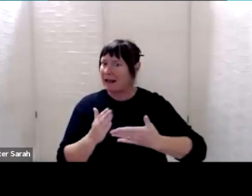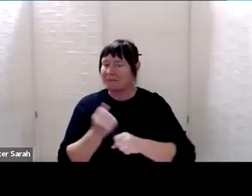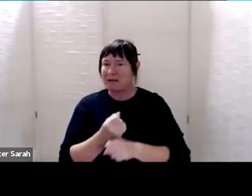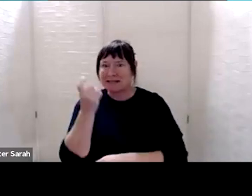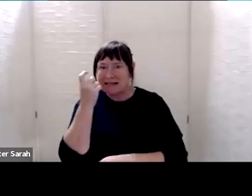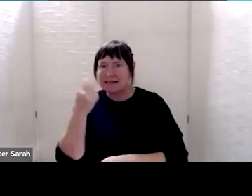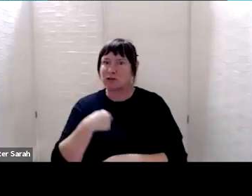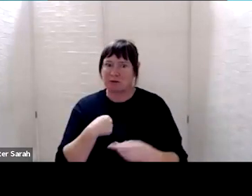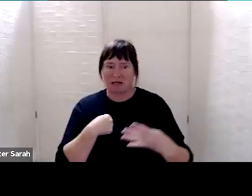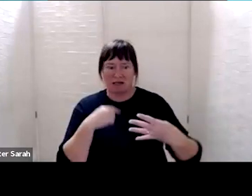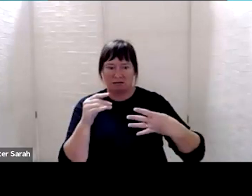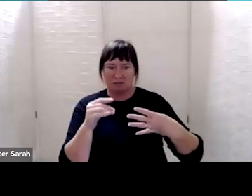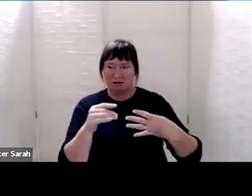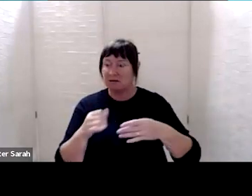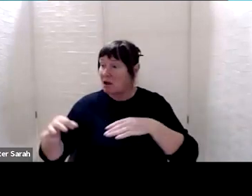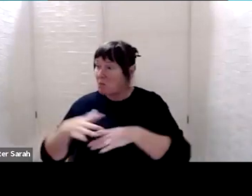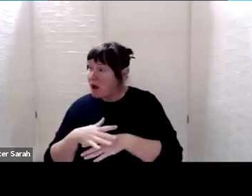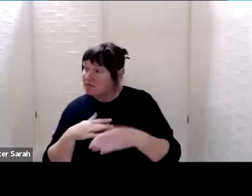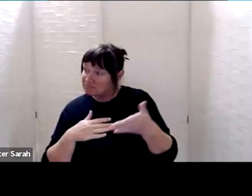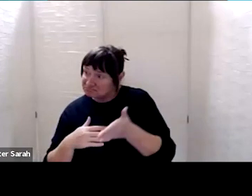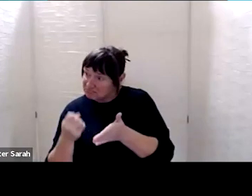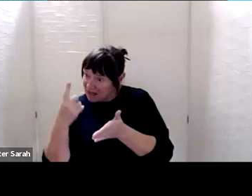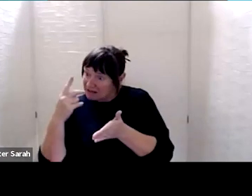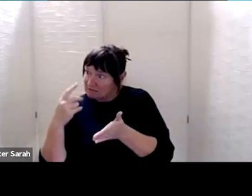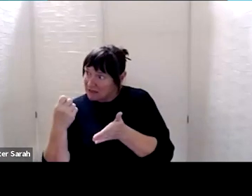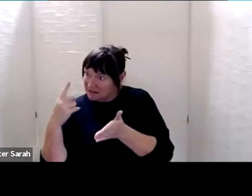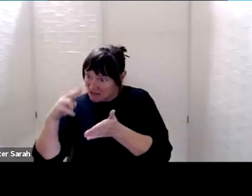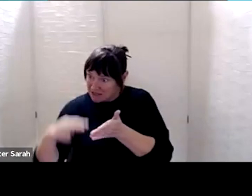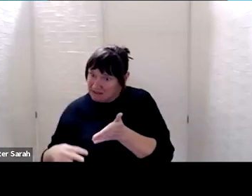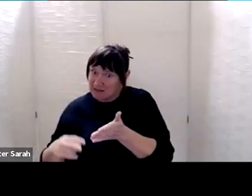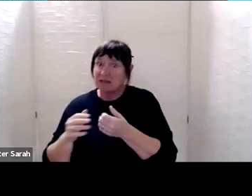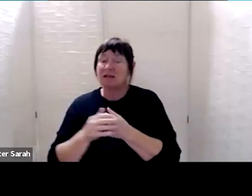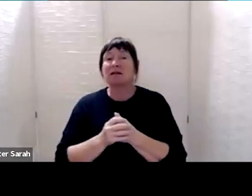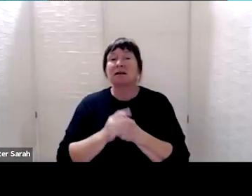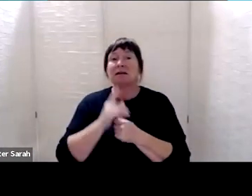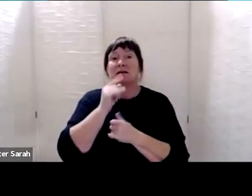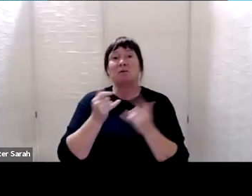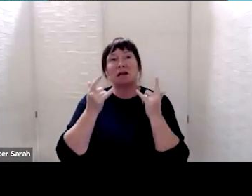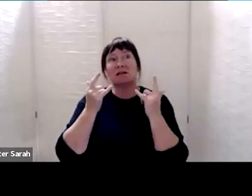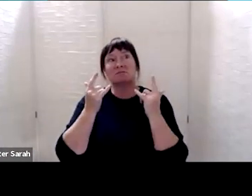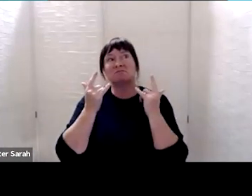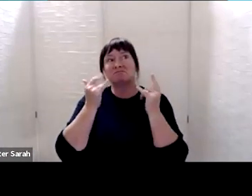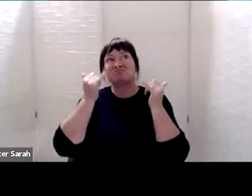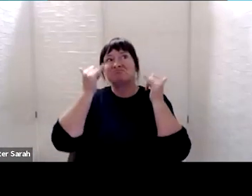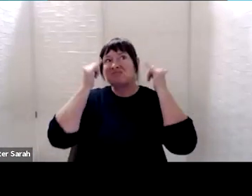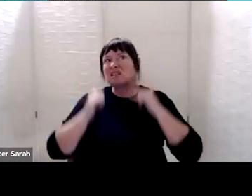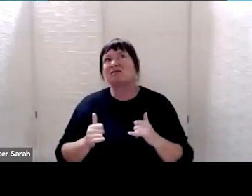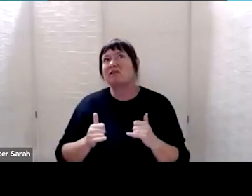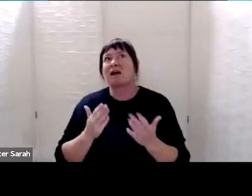They make perfect sense to my wife, and we can justify realistically anything that we need for our child.